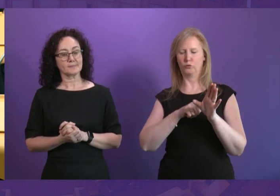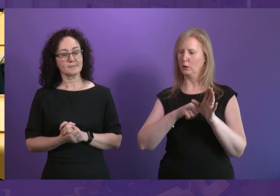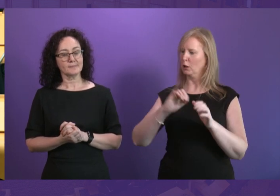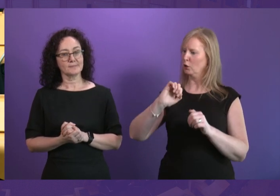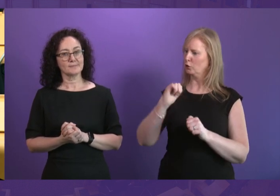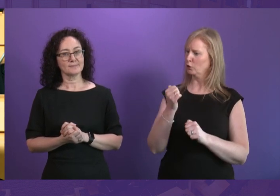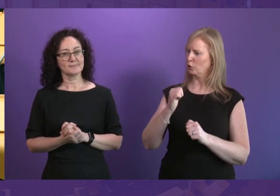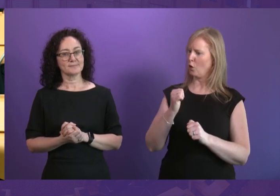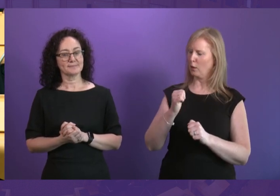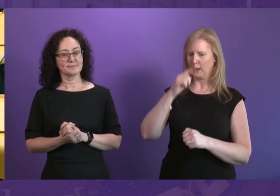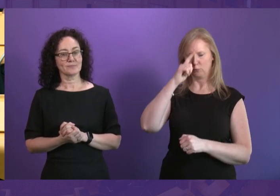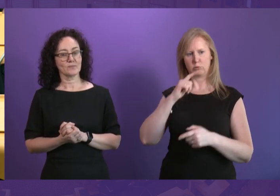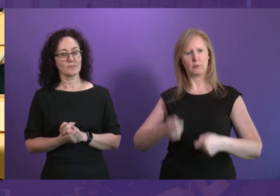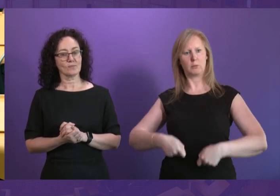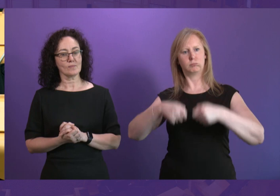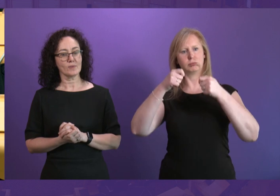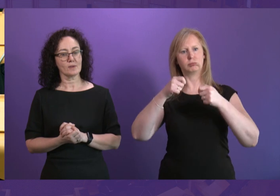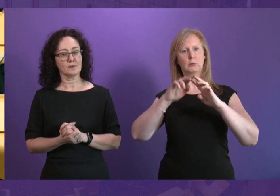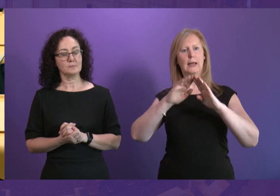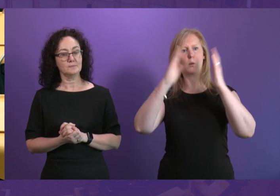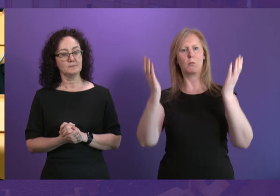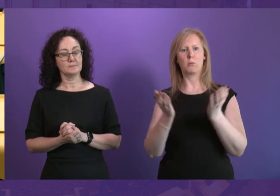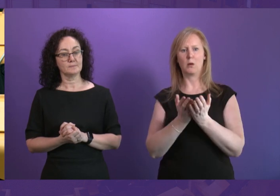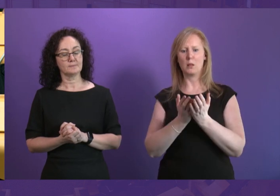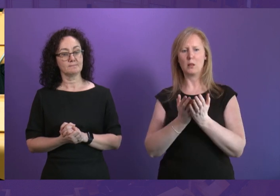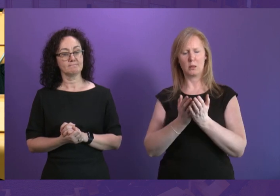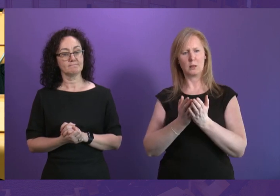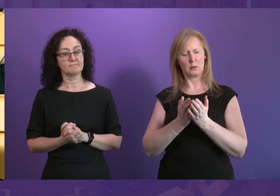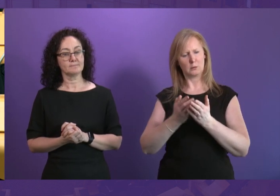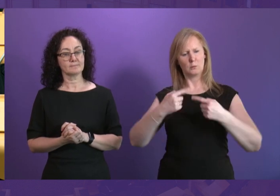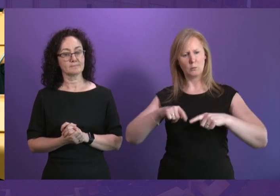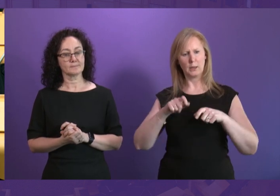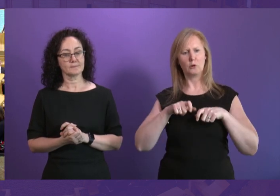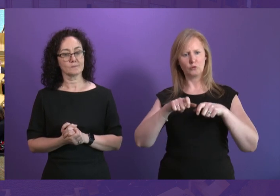on the international stage, even as we strive to attract investment and jobs to Scotland?